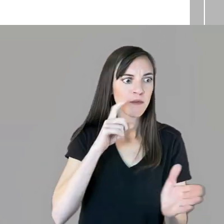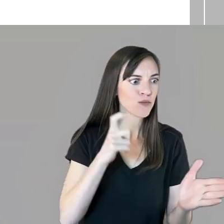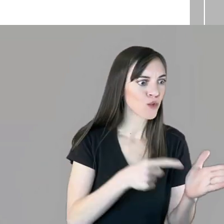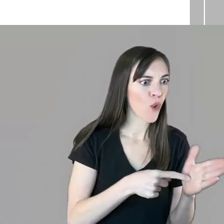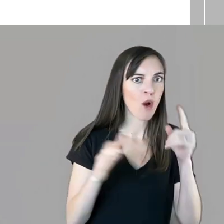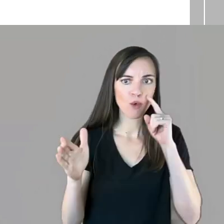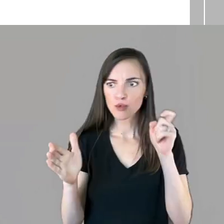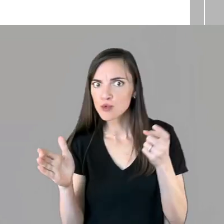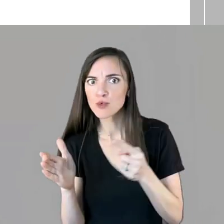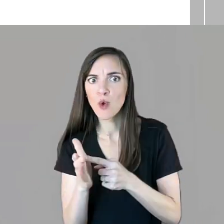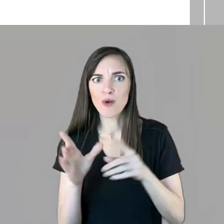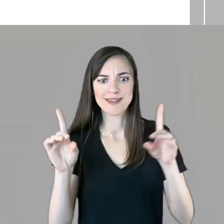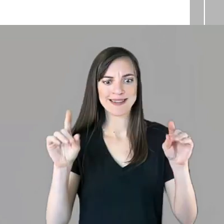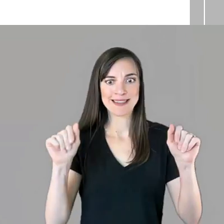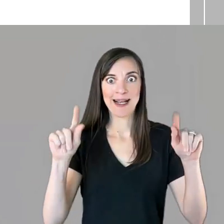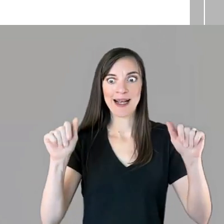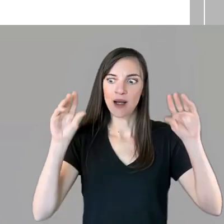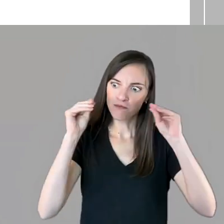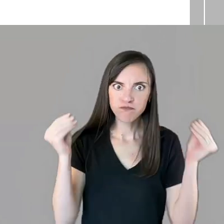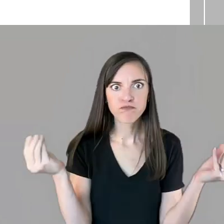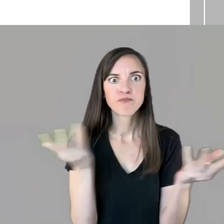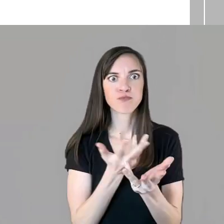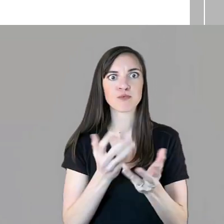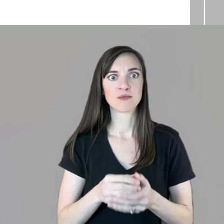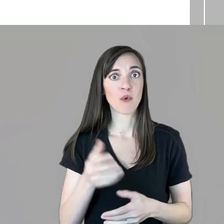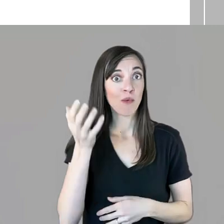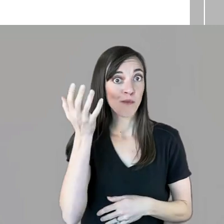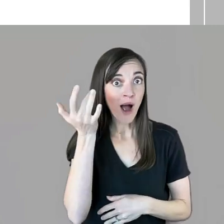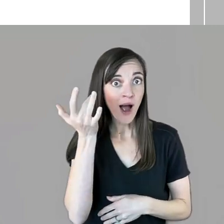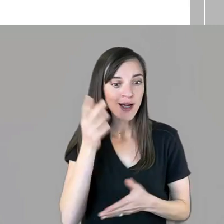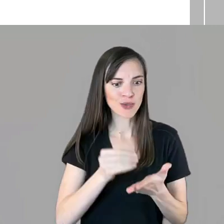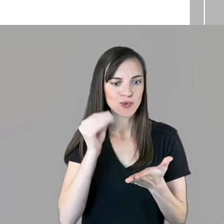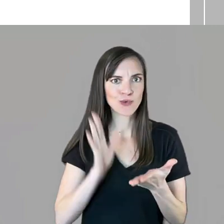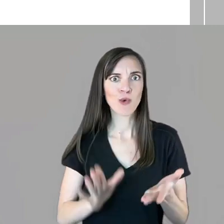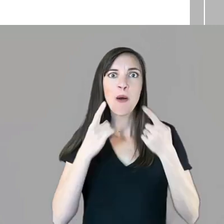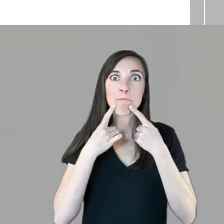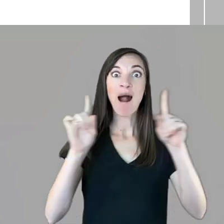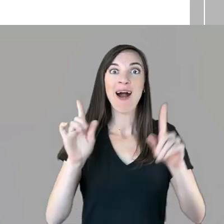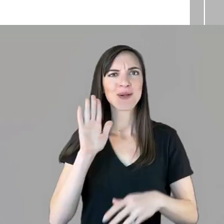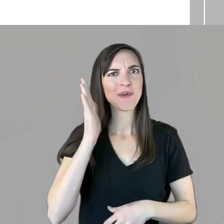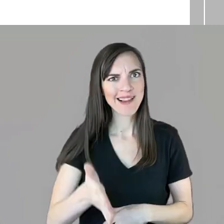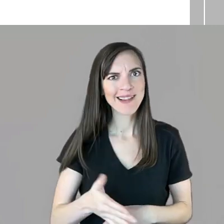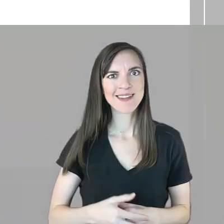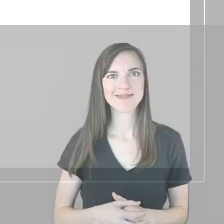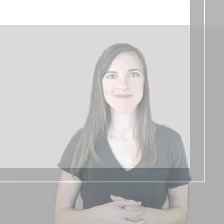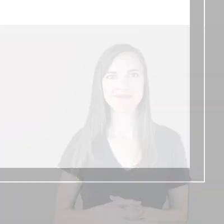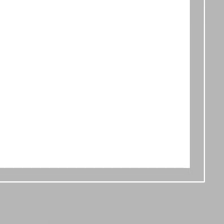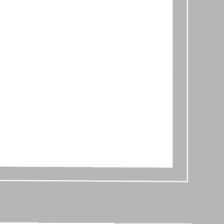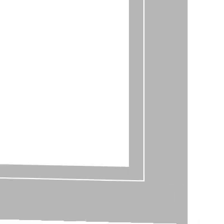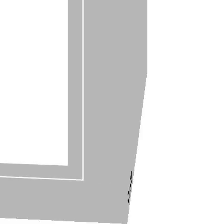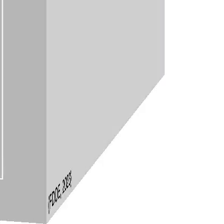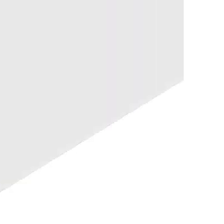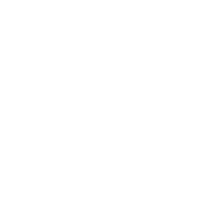are noticing as well as the sharing of data is necessary for student success.